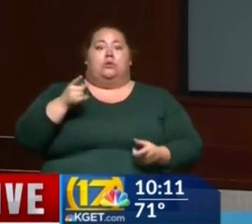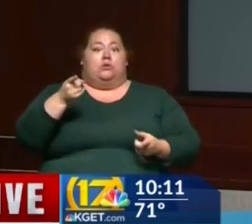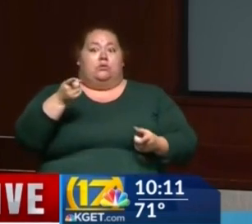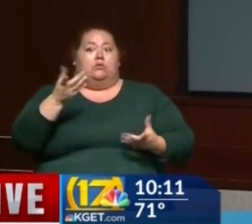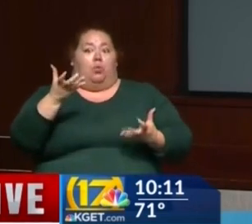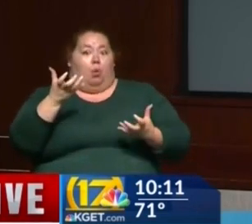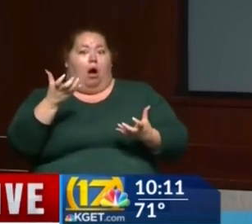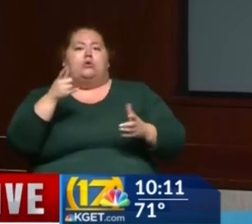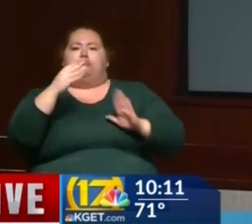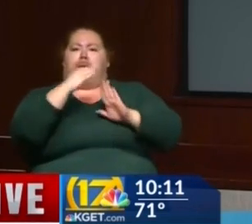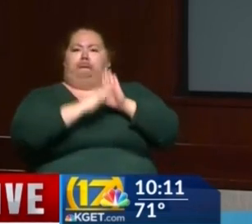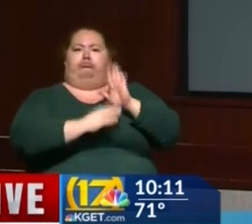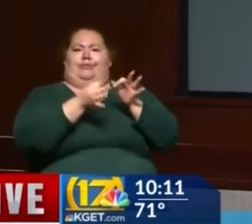DISTRIBUTING GRANT MONEY FOR